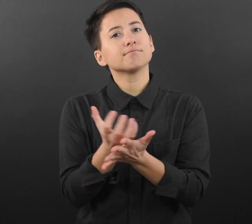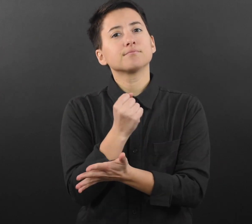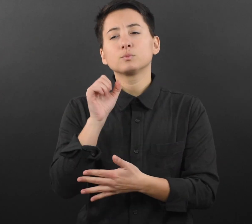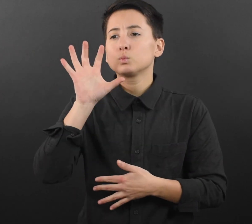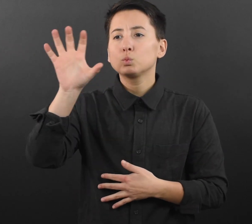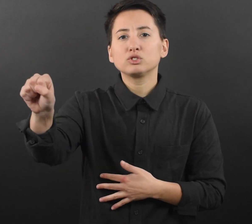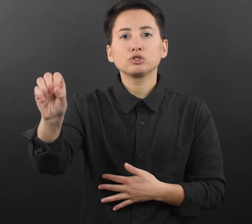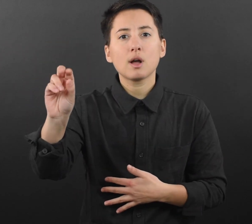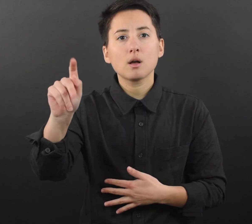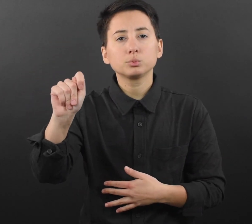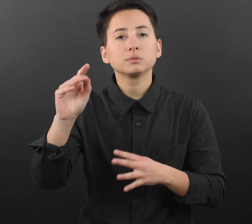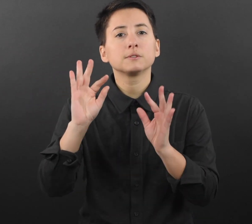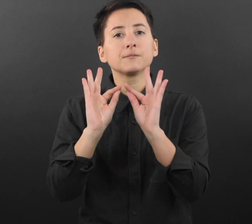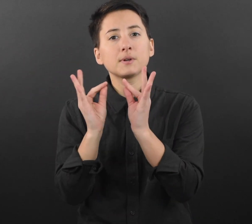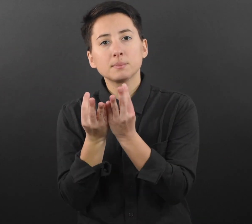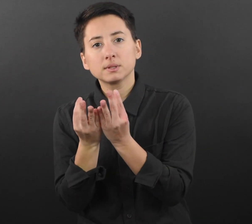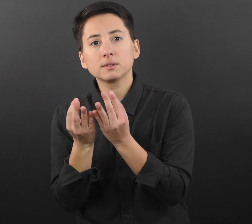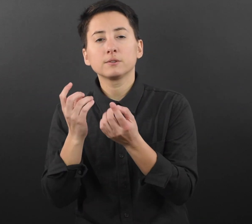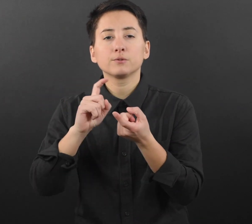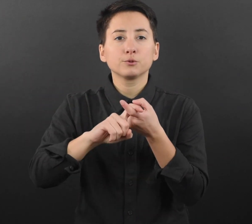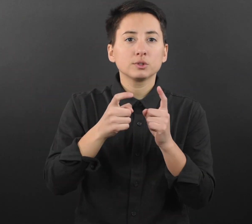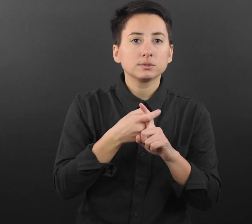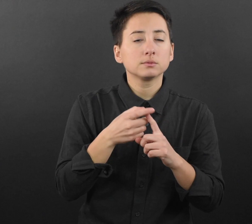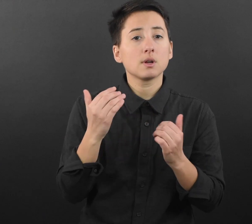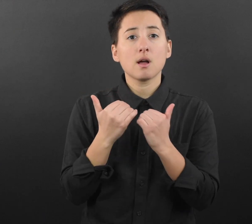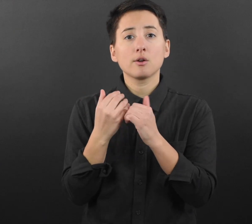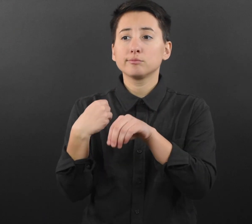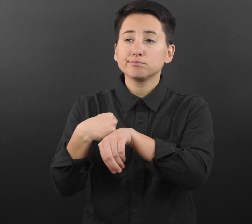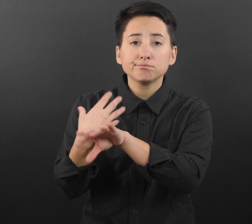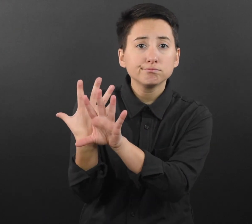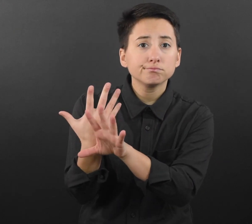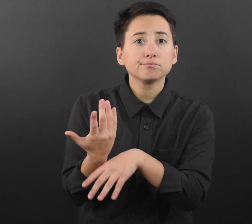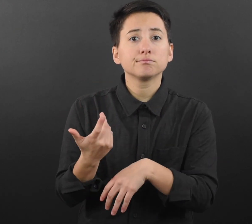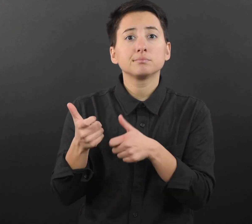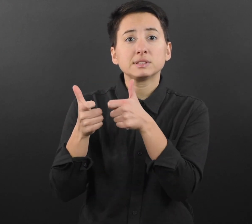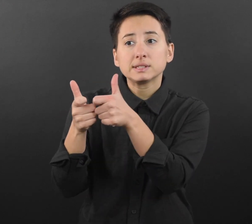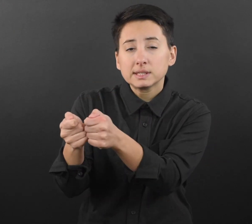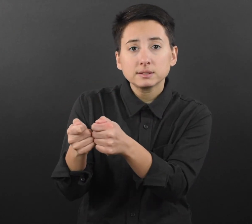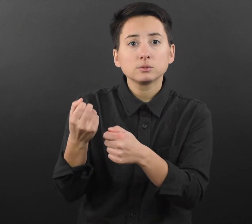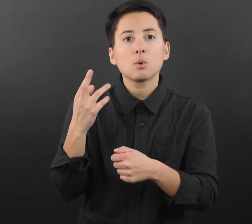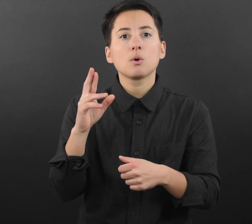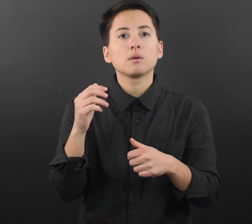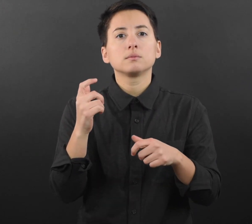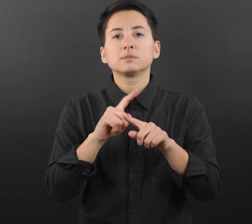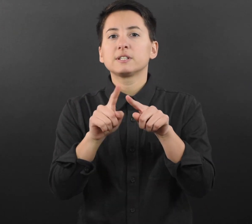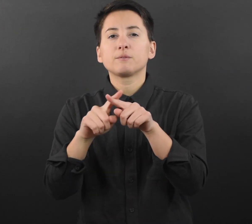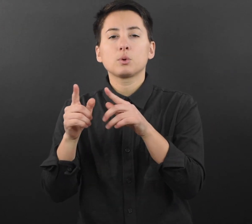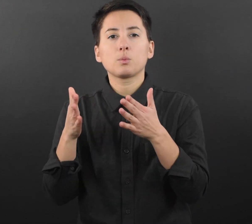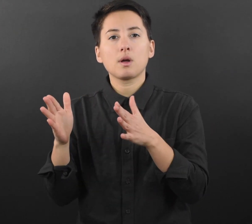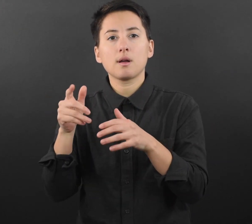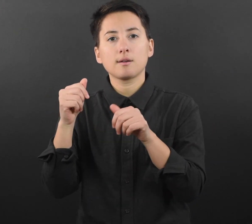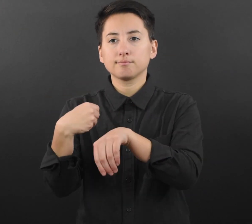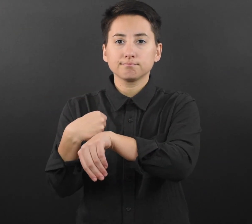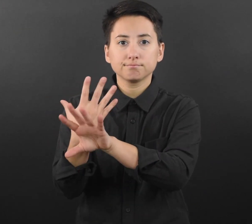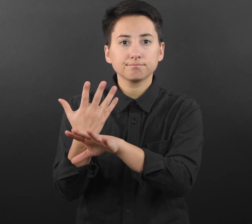Reach out to family and friends by phone, text, or other virtual methods.